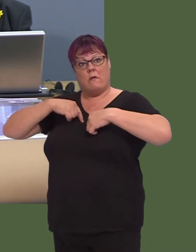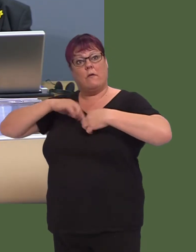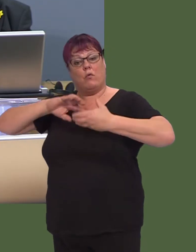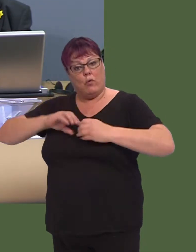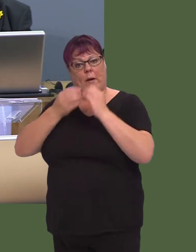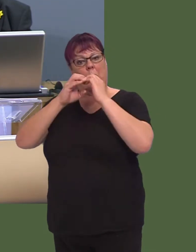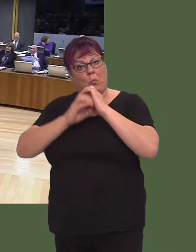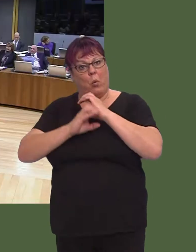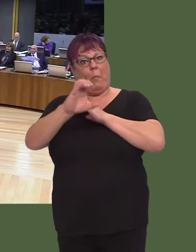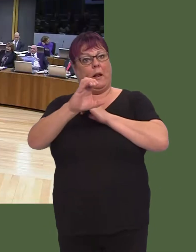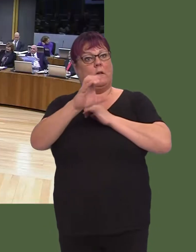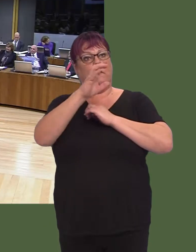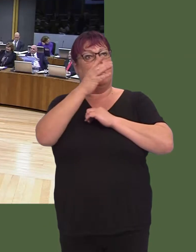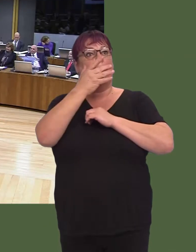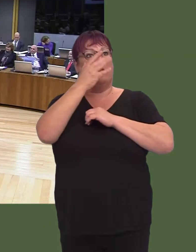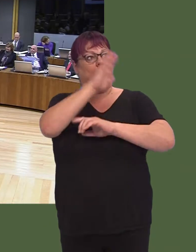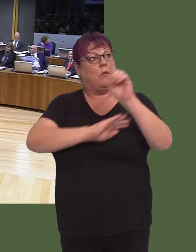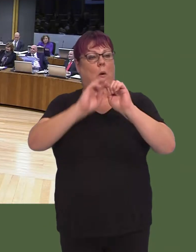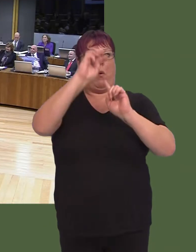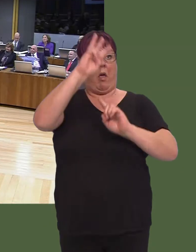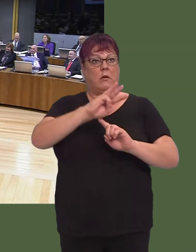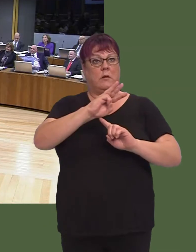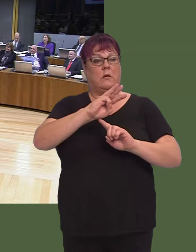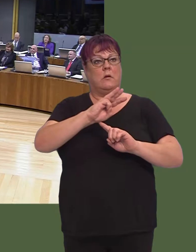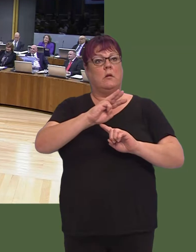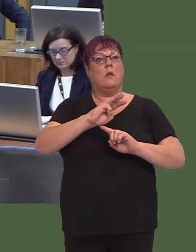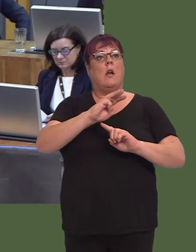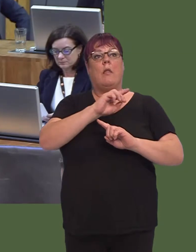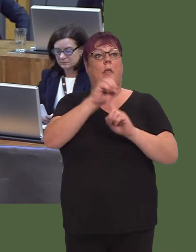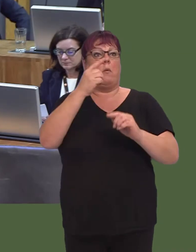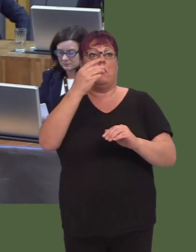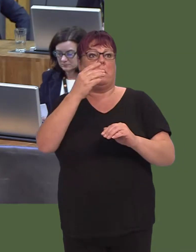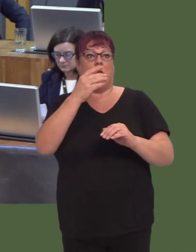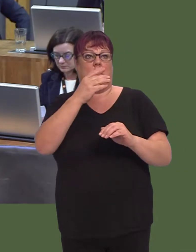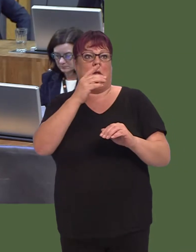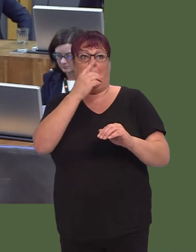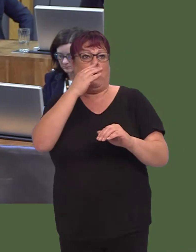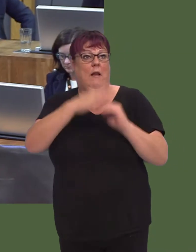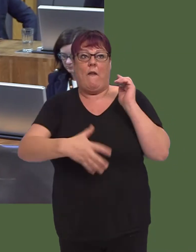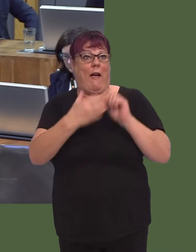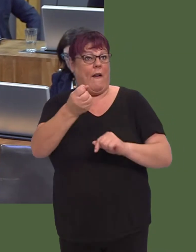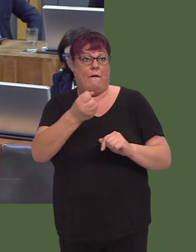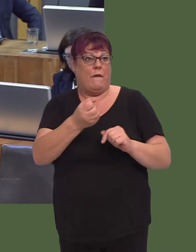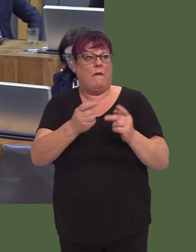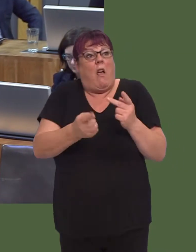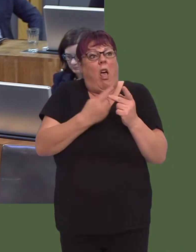We have delivered for the people of Wales in many, many communities up and down Wales a broadband service that otherwise they would never, ever have had.